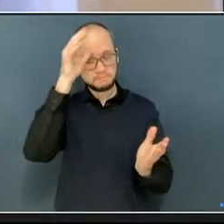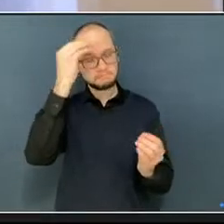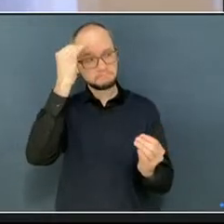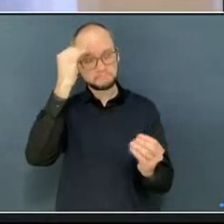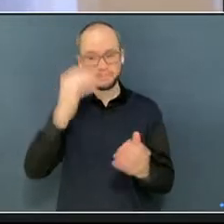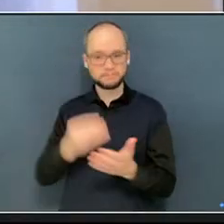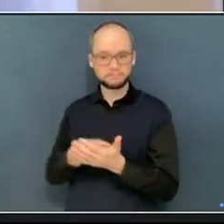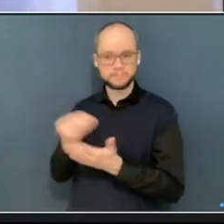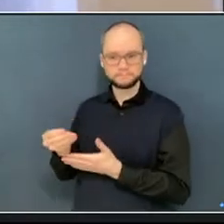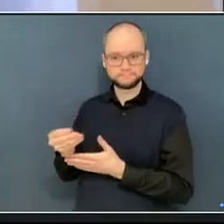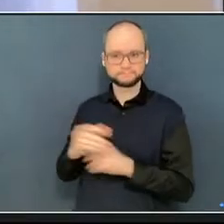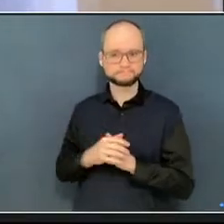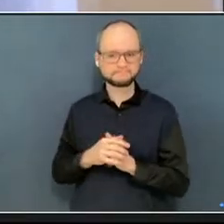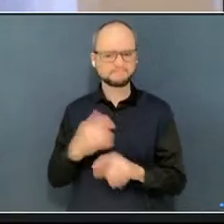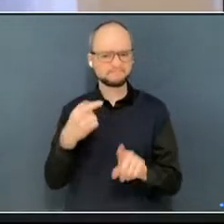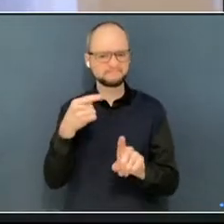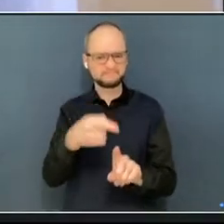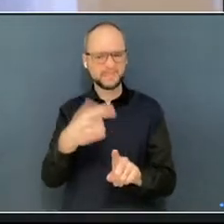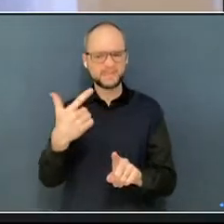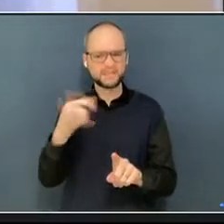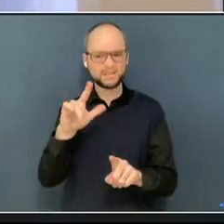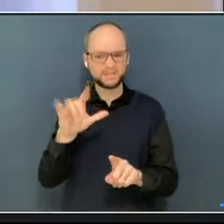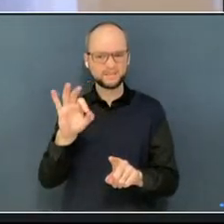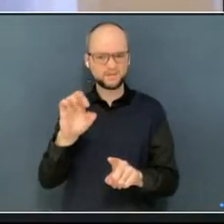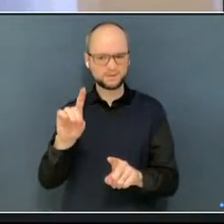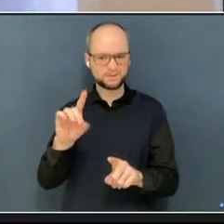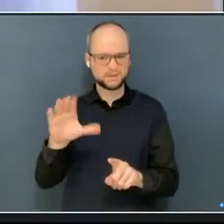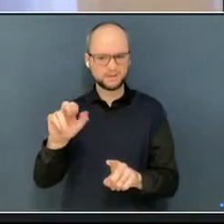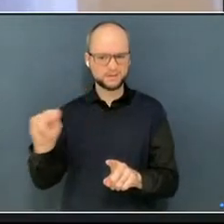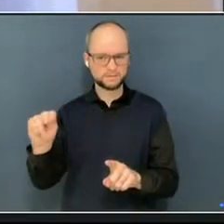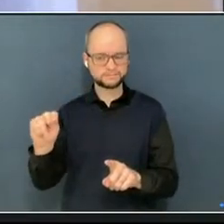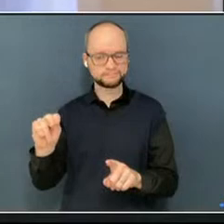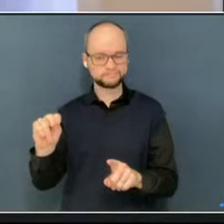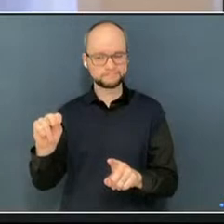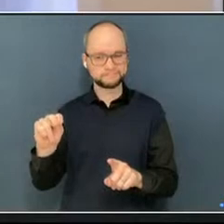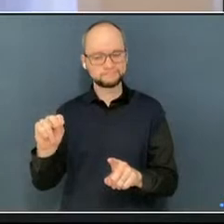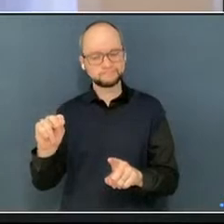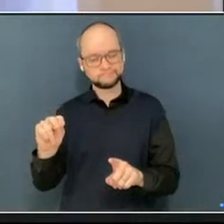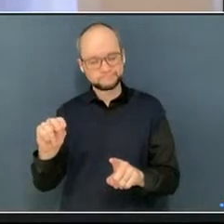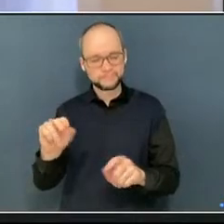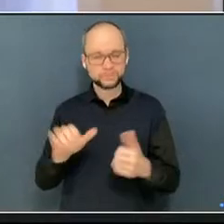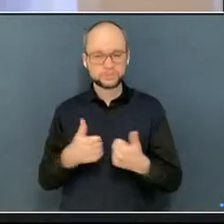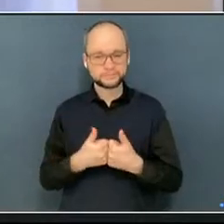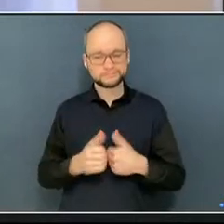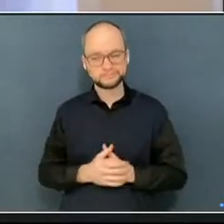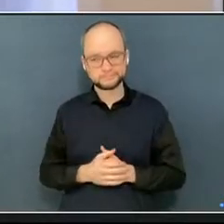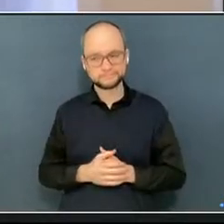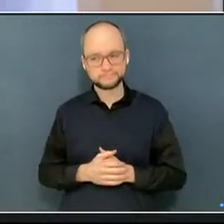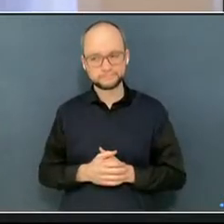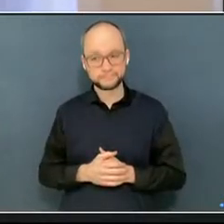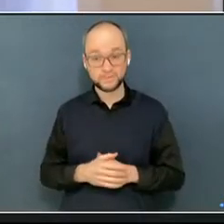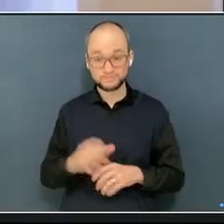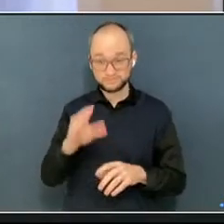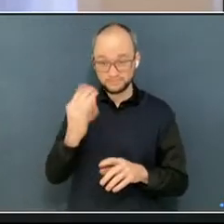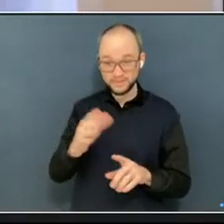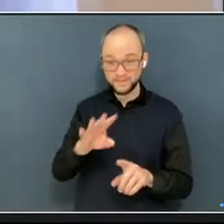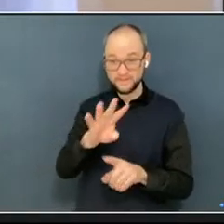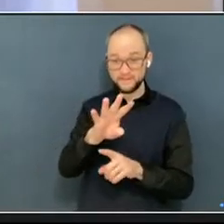It is challenging. For one thing. Only 40 of the 70 acres can be prepared to grow crops at